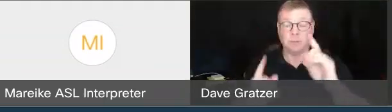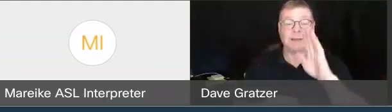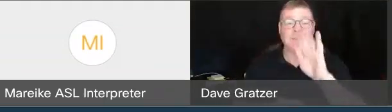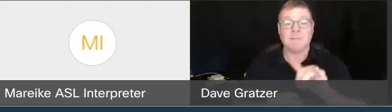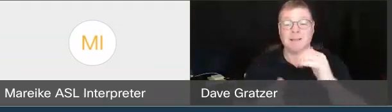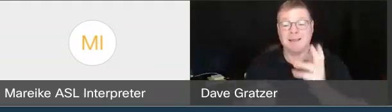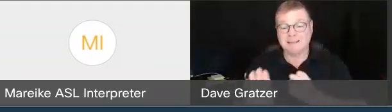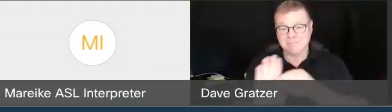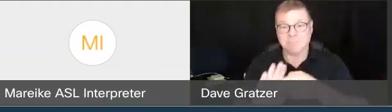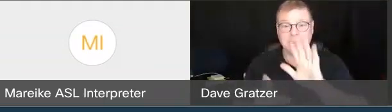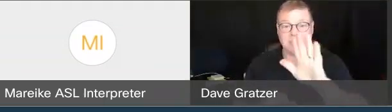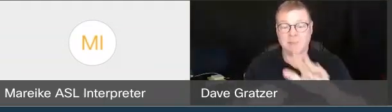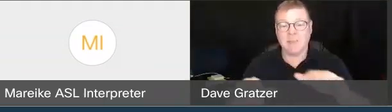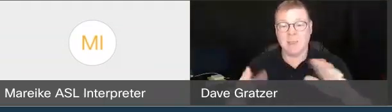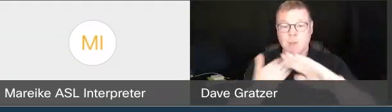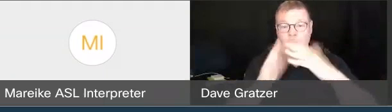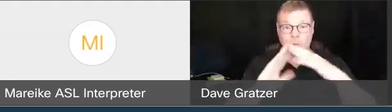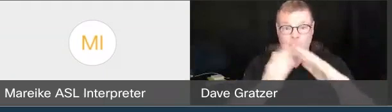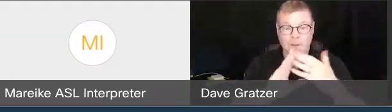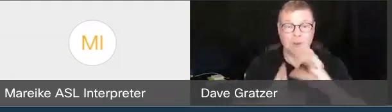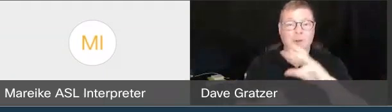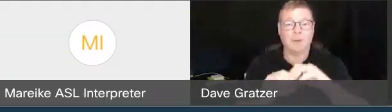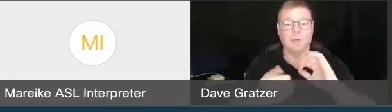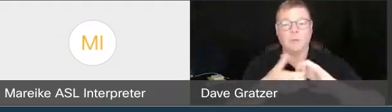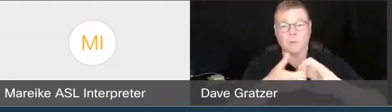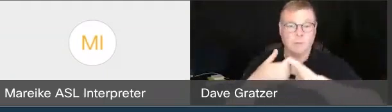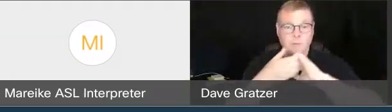participants into the community includes collaboration with criminal justice